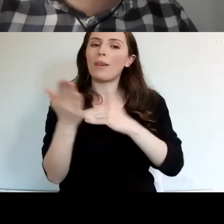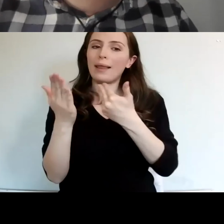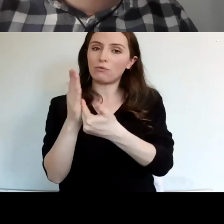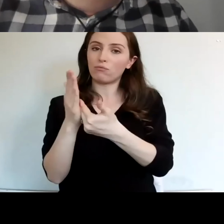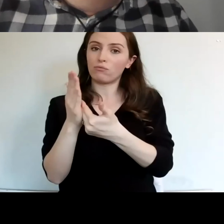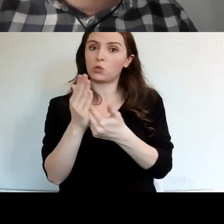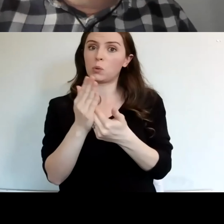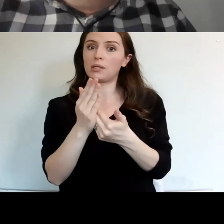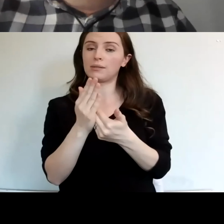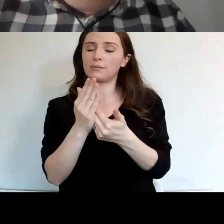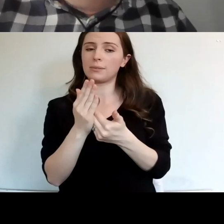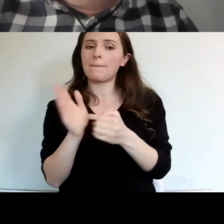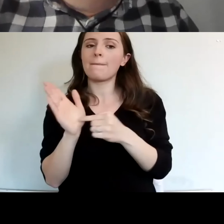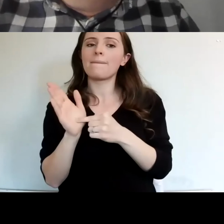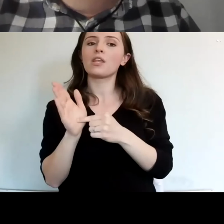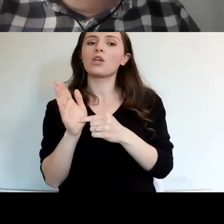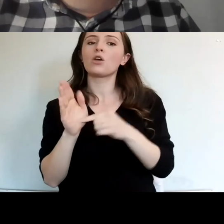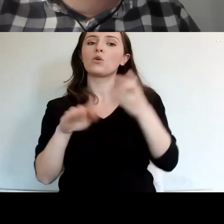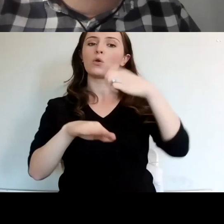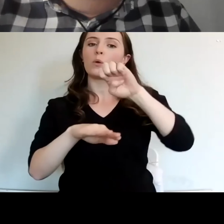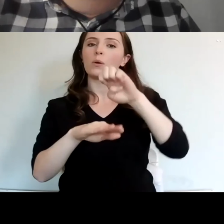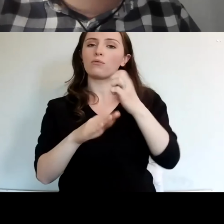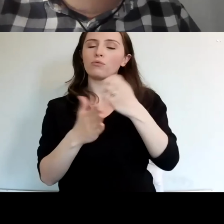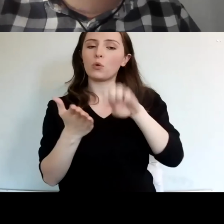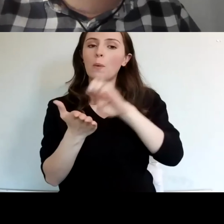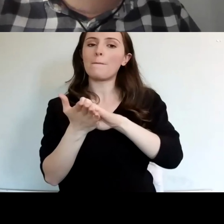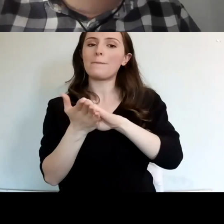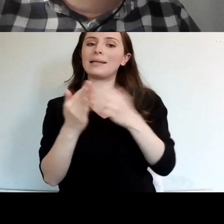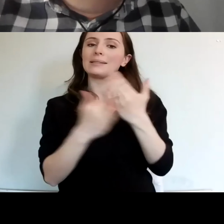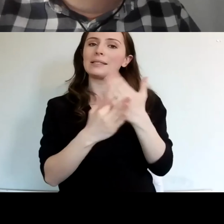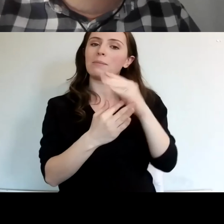the European Accessibility Act is going to come into operation in 2025 —